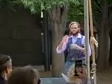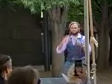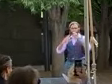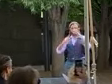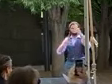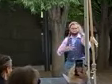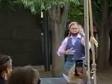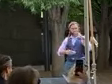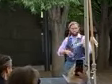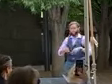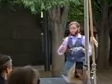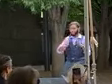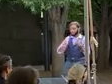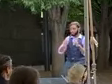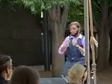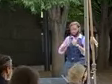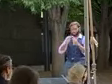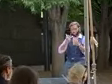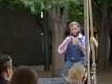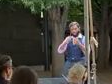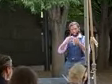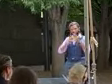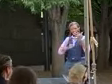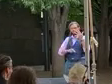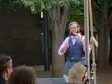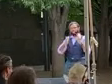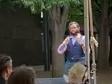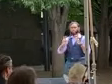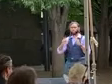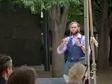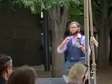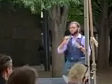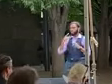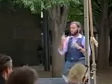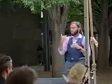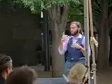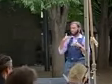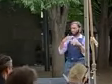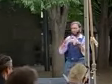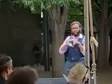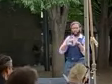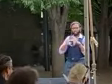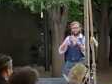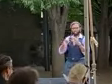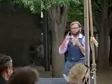Individuals that had these particular issues were not always able to access the benefits of our society.